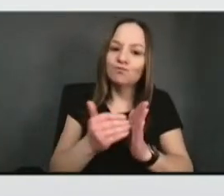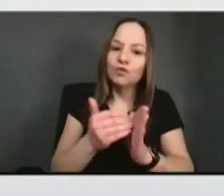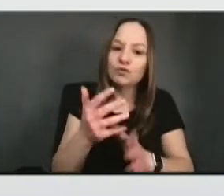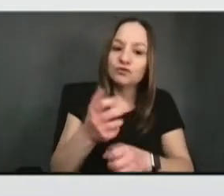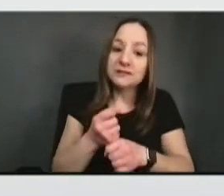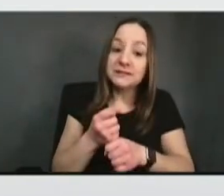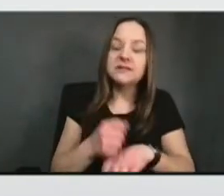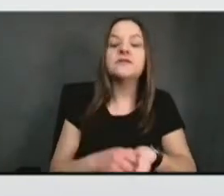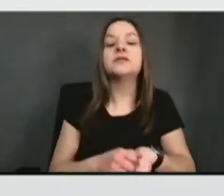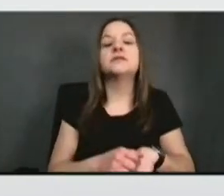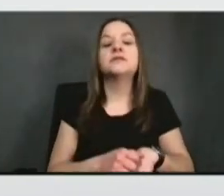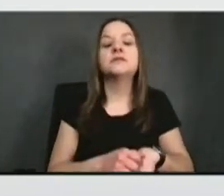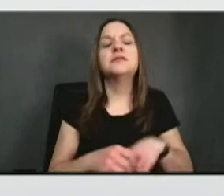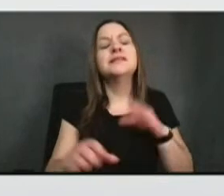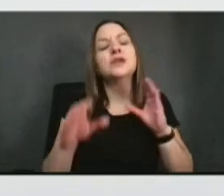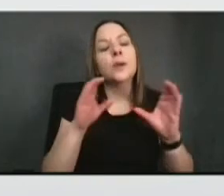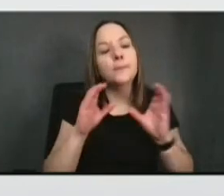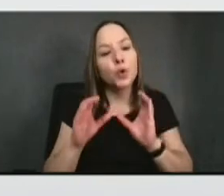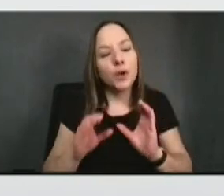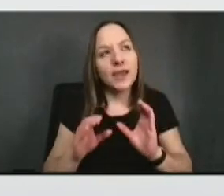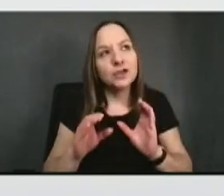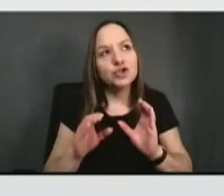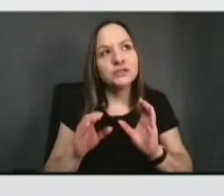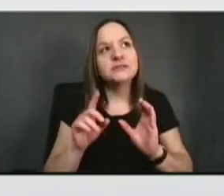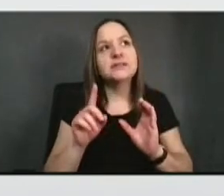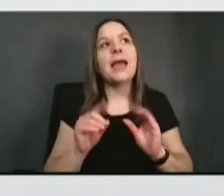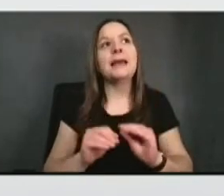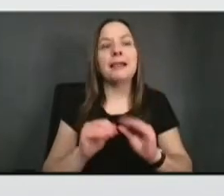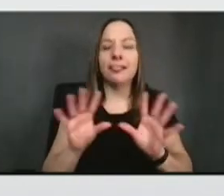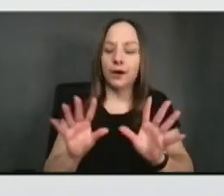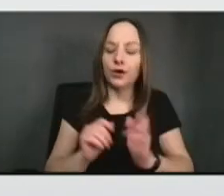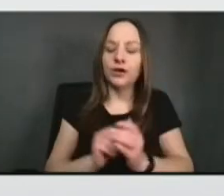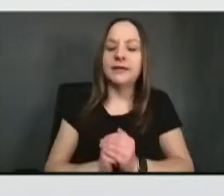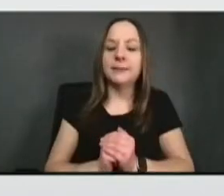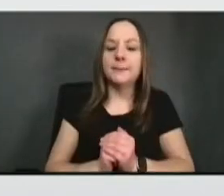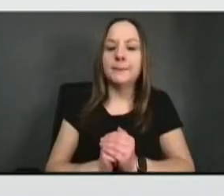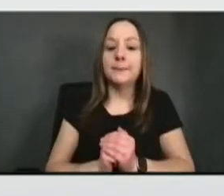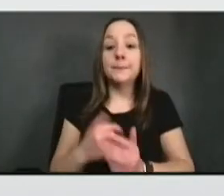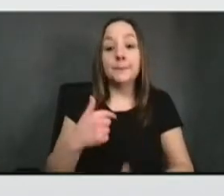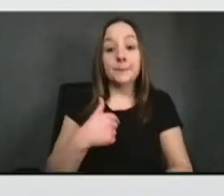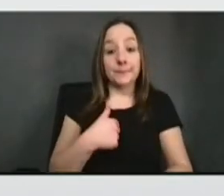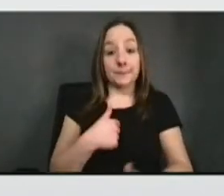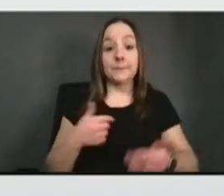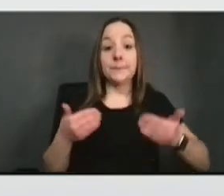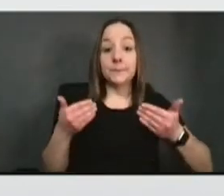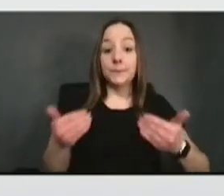repeated frequently and your pre submitted questions. Was about